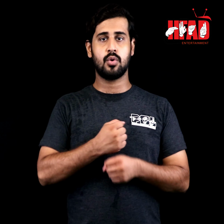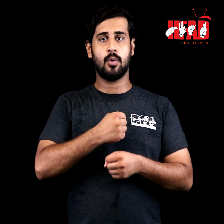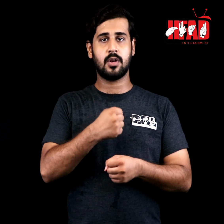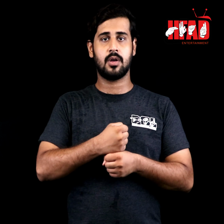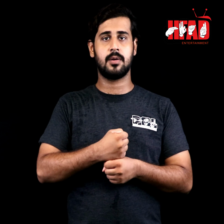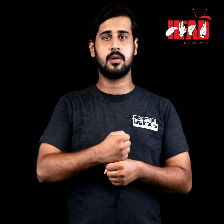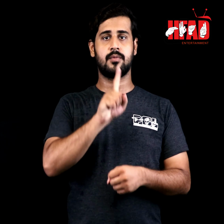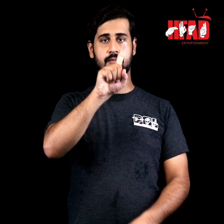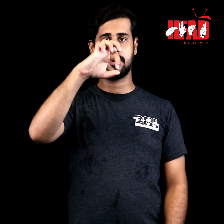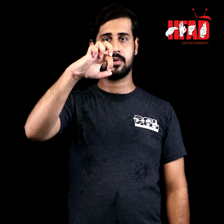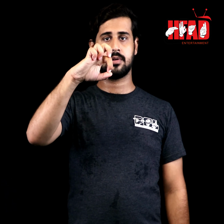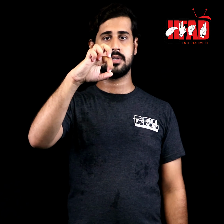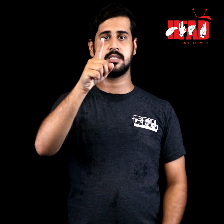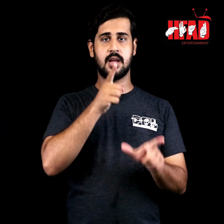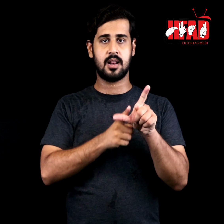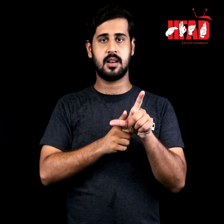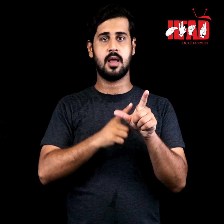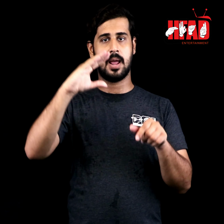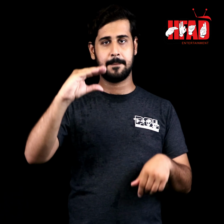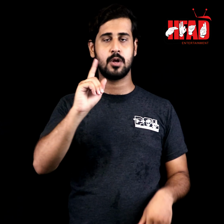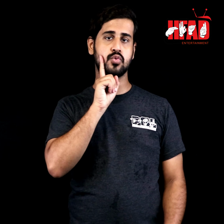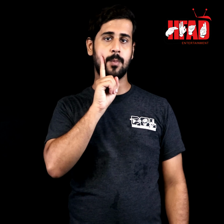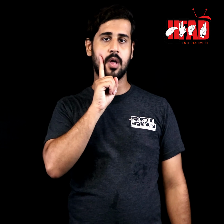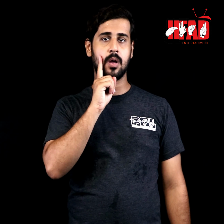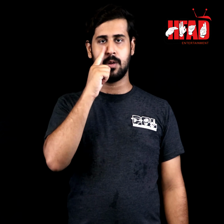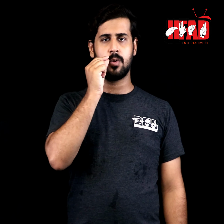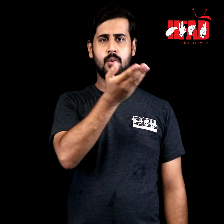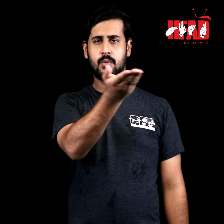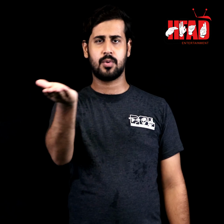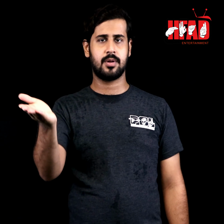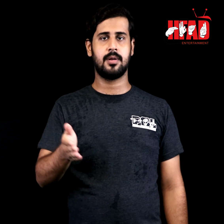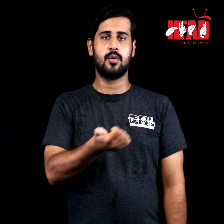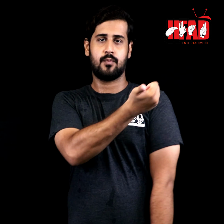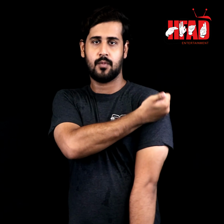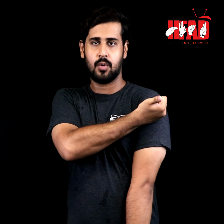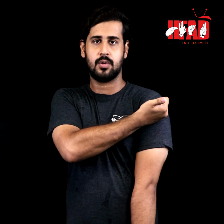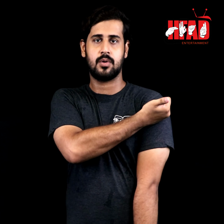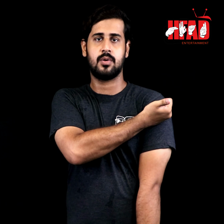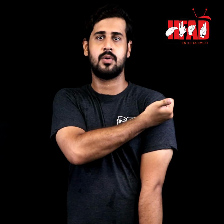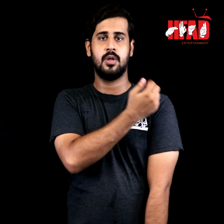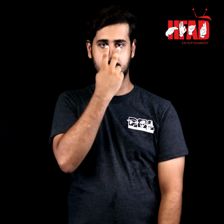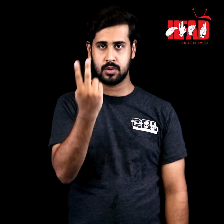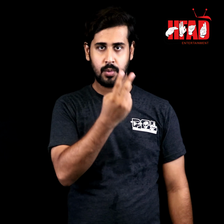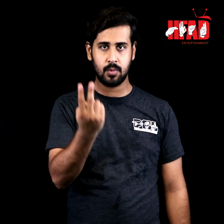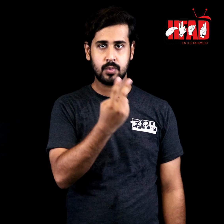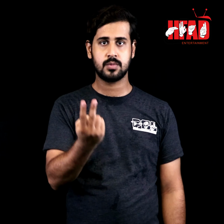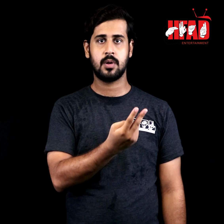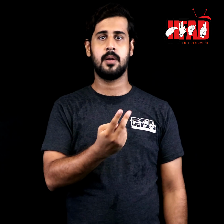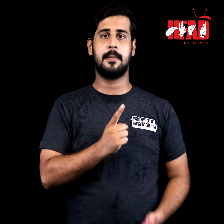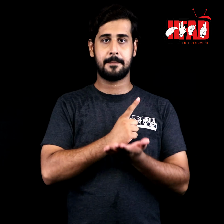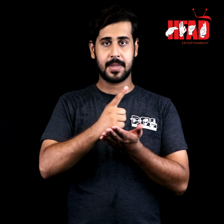The government is considering vaccinating people under the age of 18.